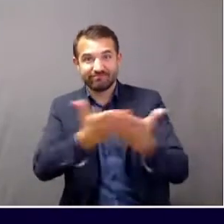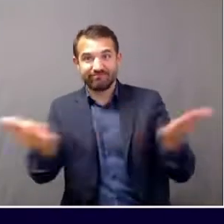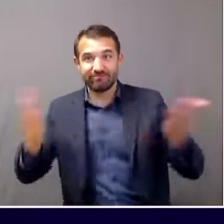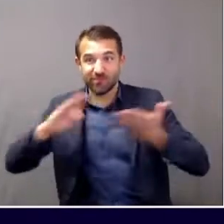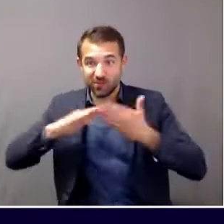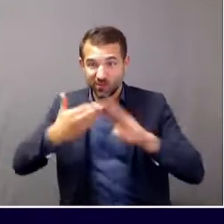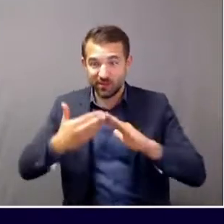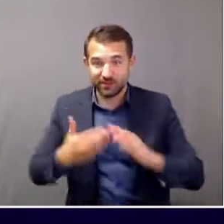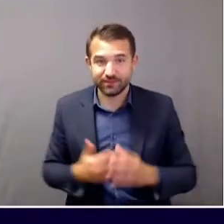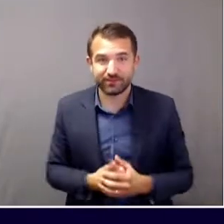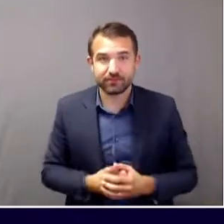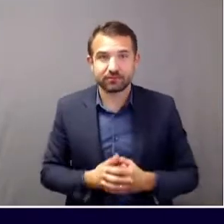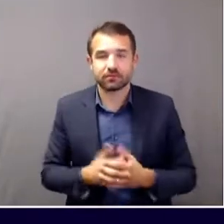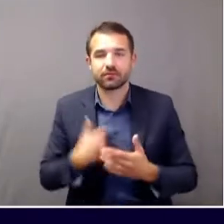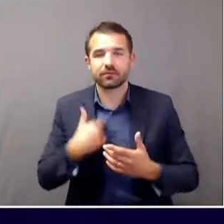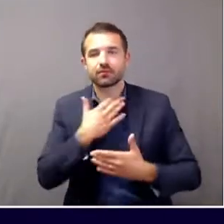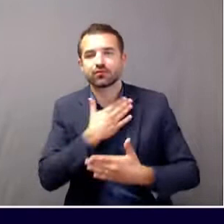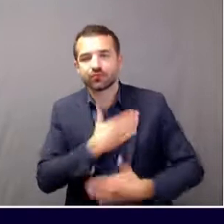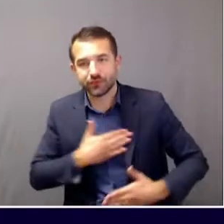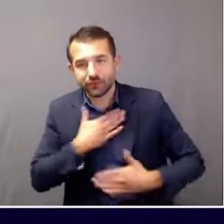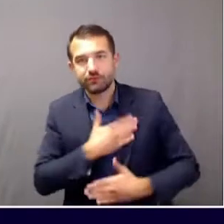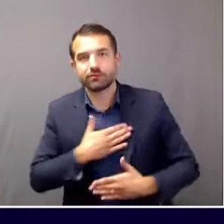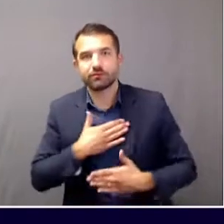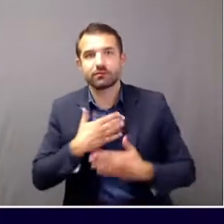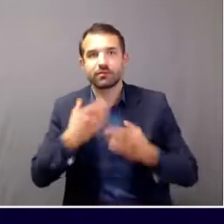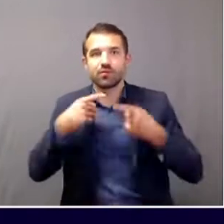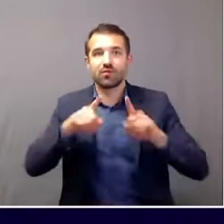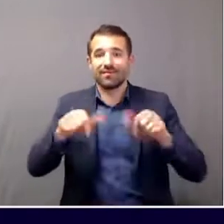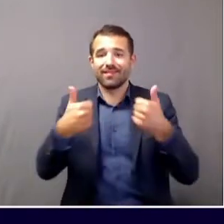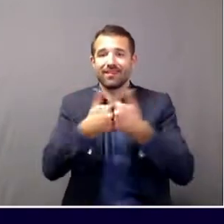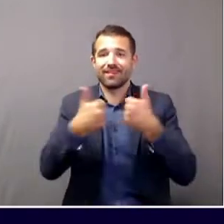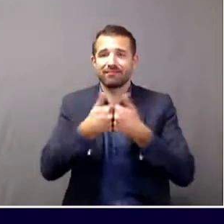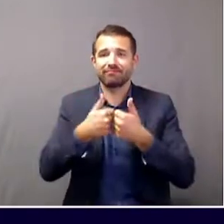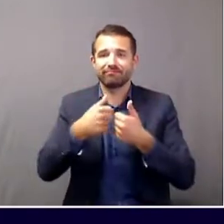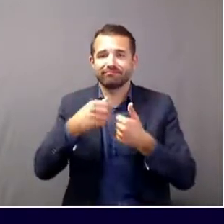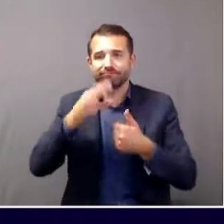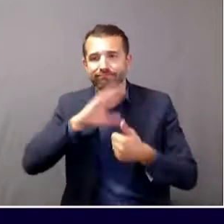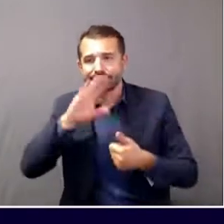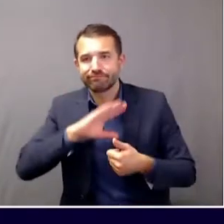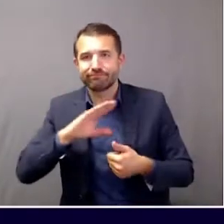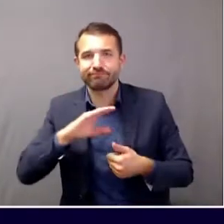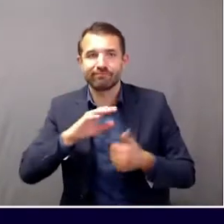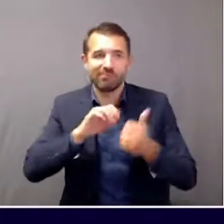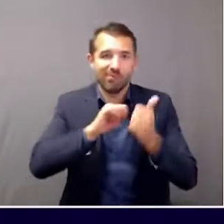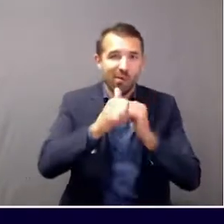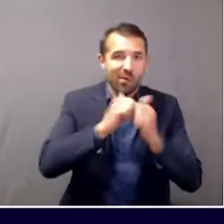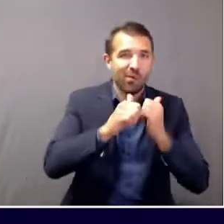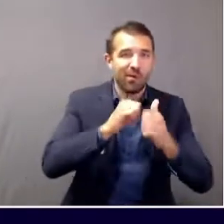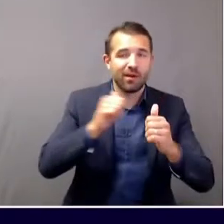so we appreciate the challenge